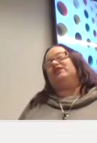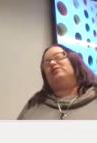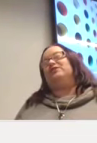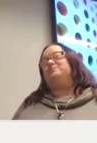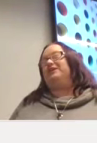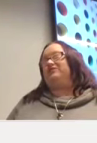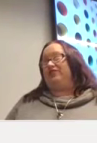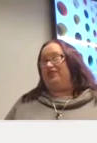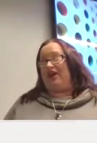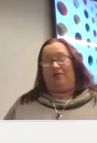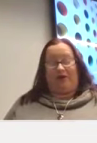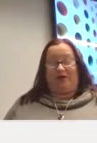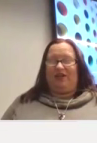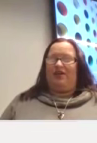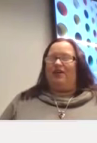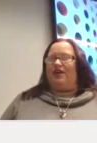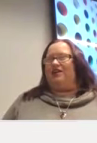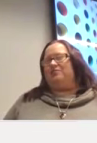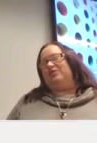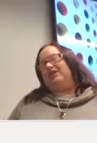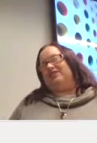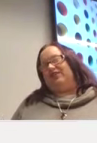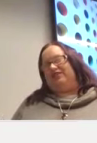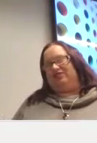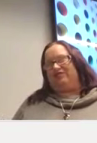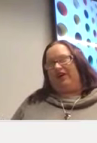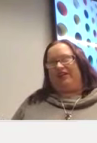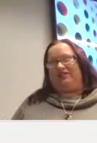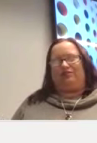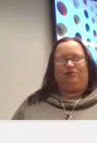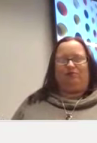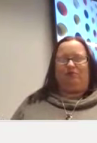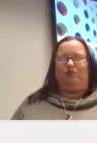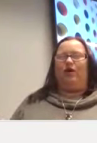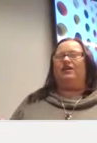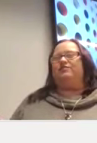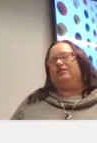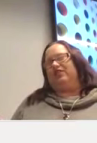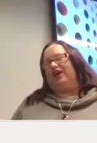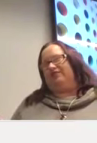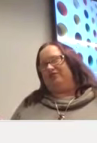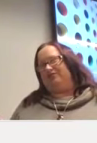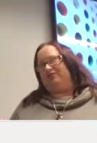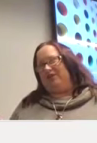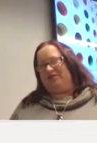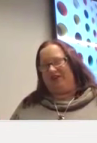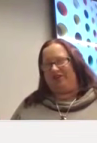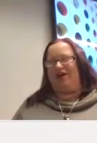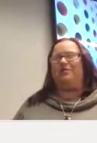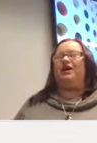The basic premise you have village that is occupied by ware wolves.